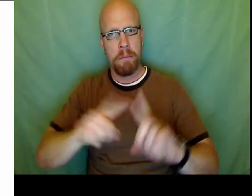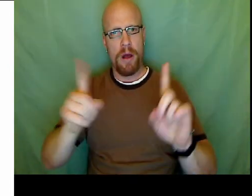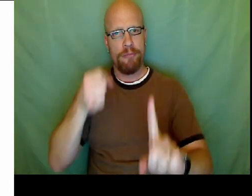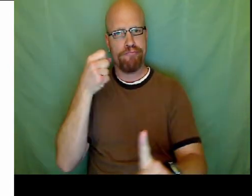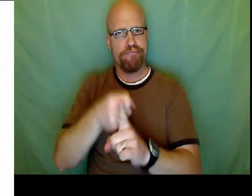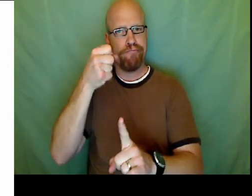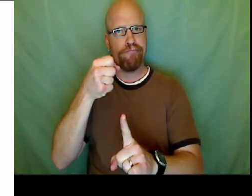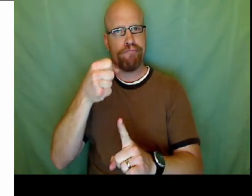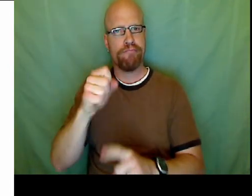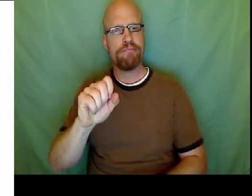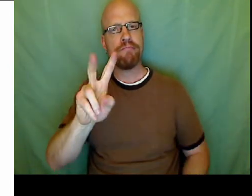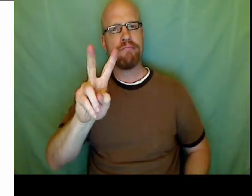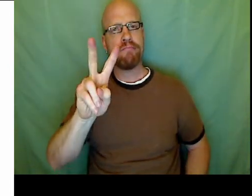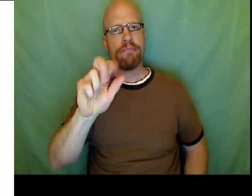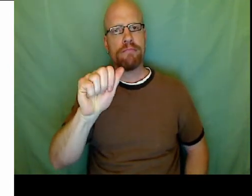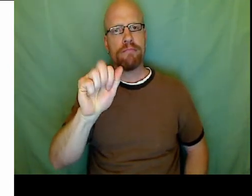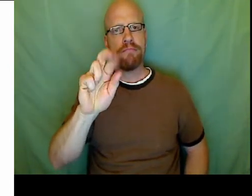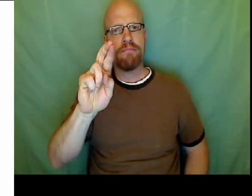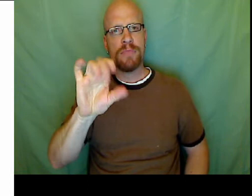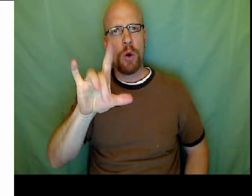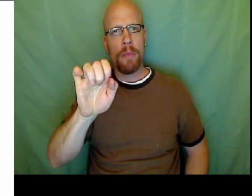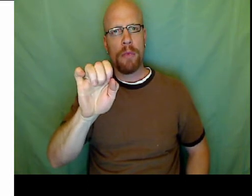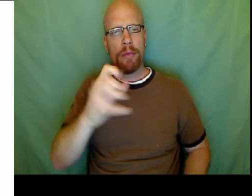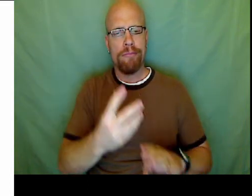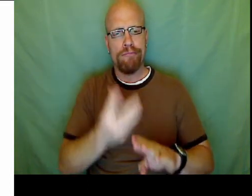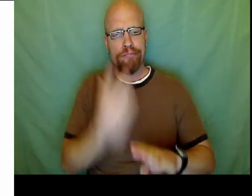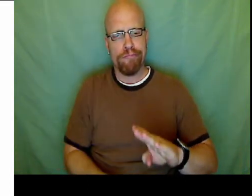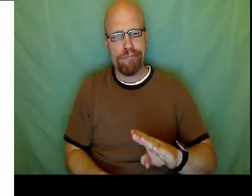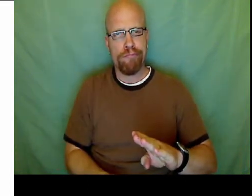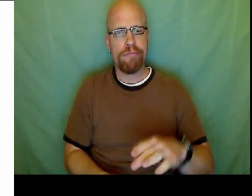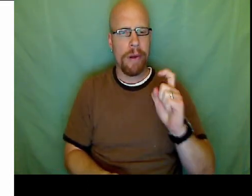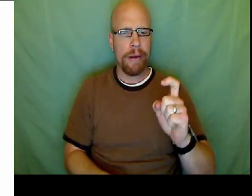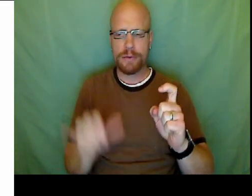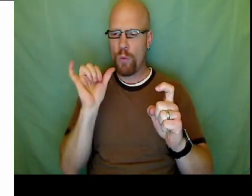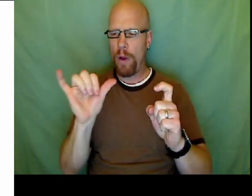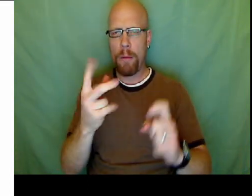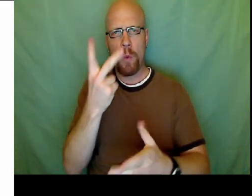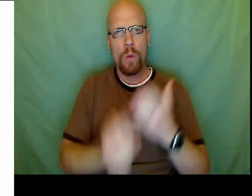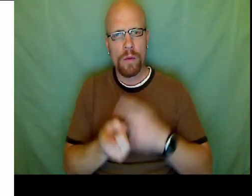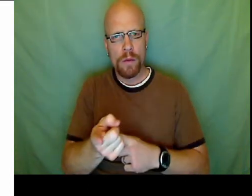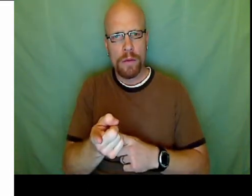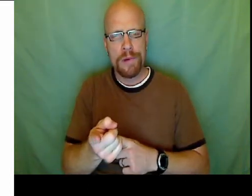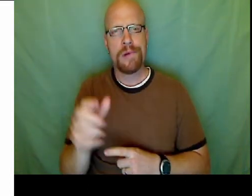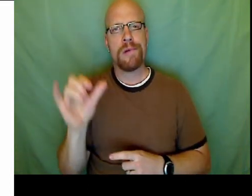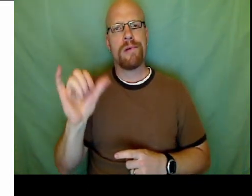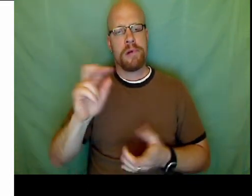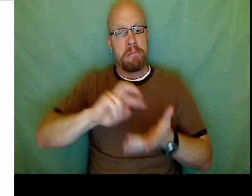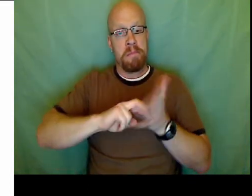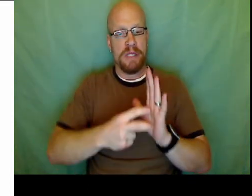but normally we don't expect a true or false statement. But our variables are gone, there are no, there's no x